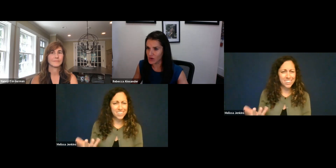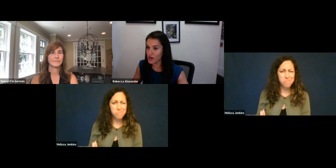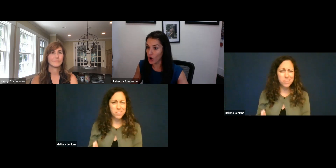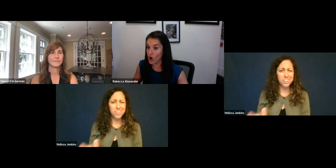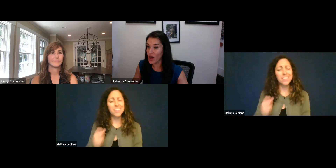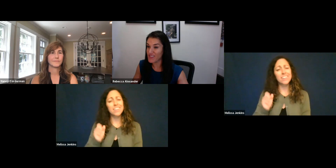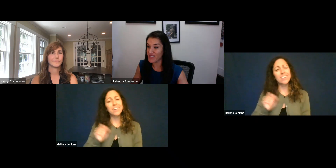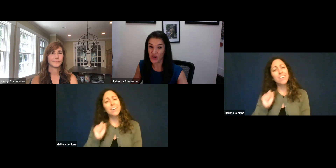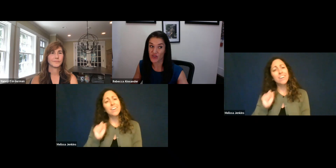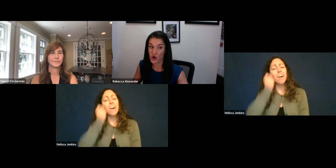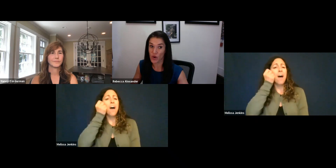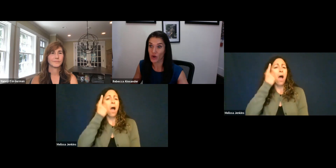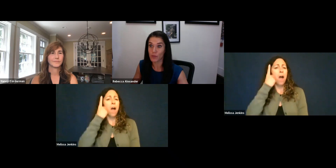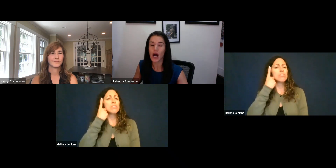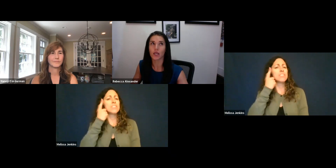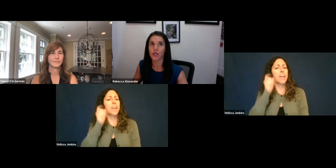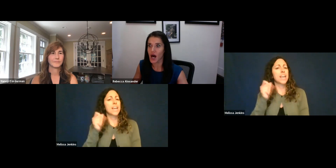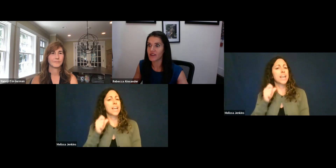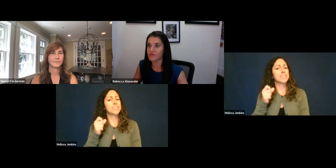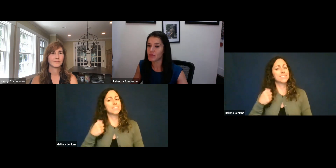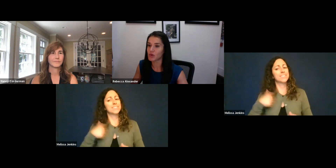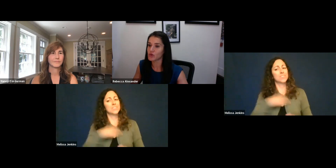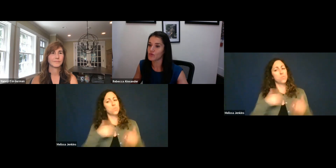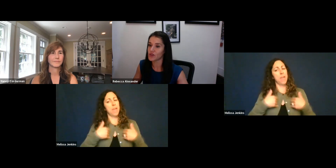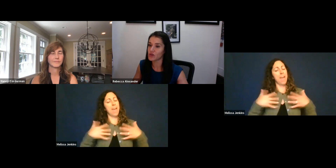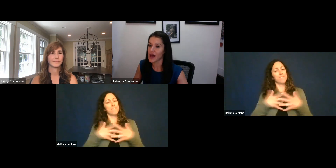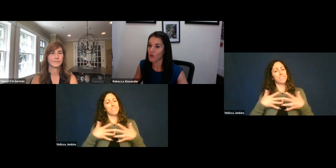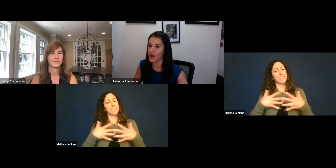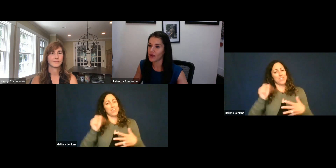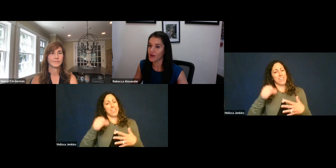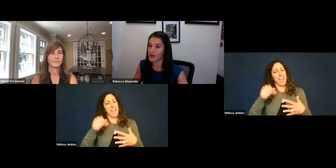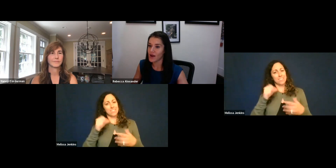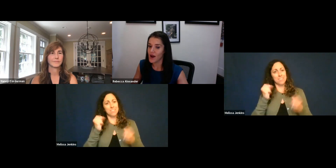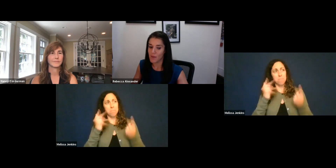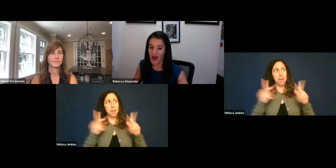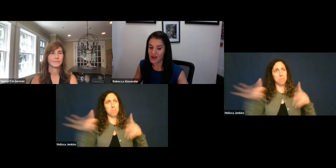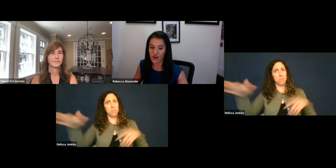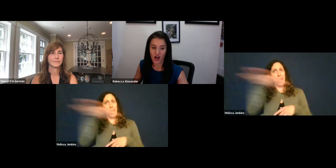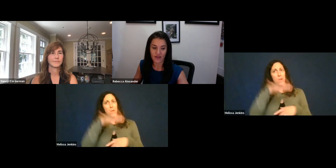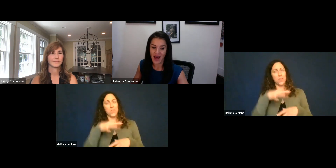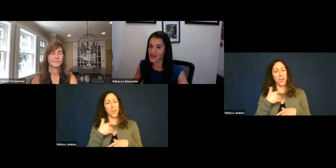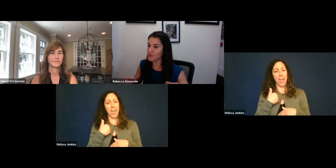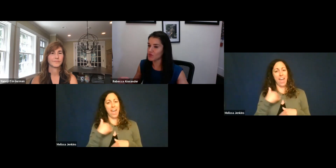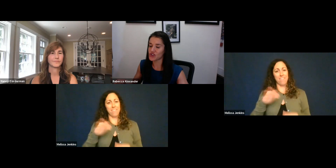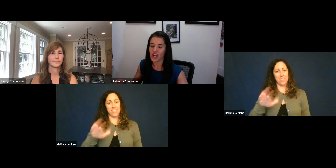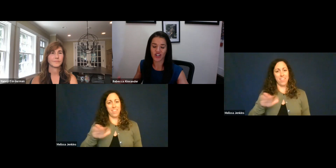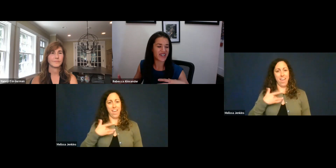and we all have that fear. And there will be a lot of people who feel that way. I've gotten that type of rejection